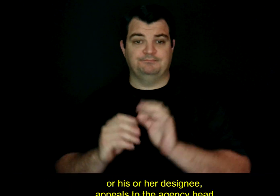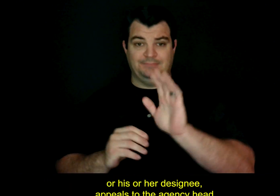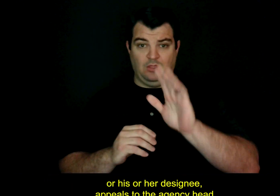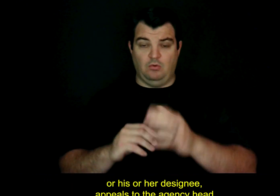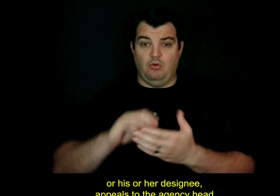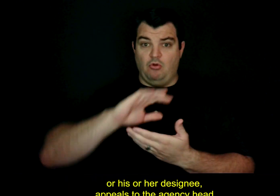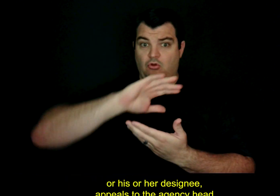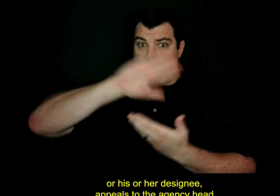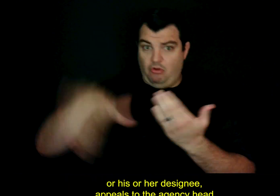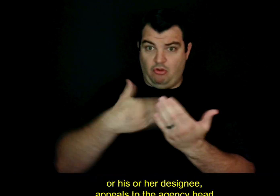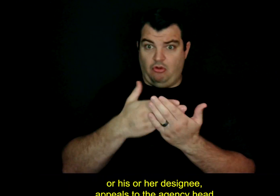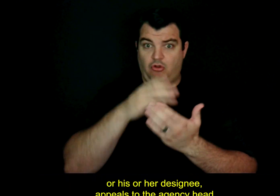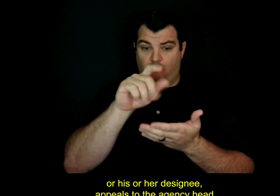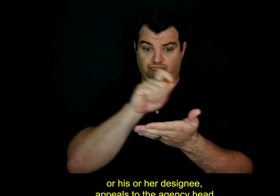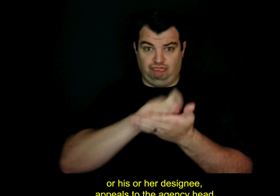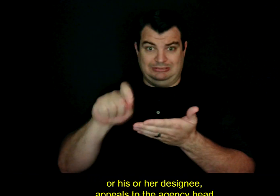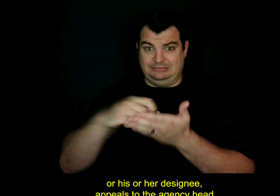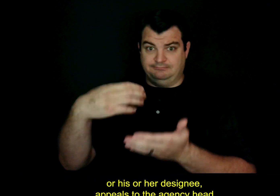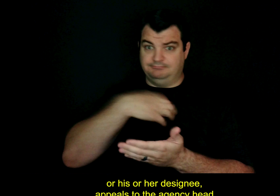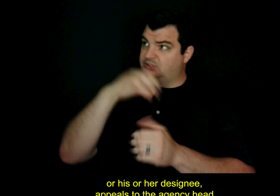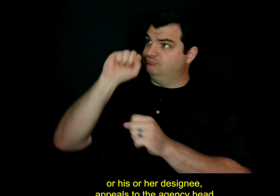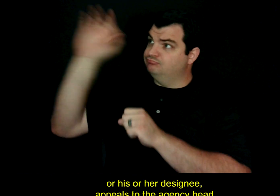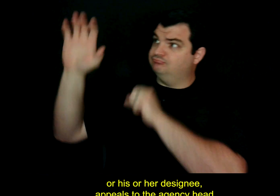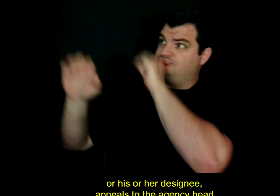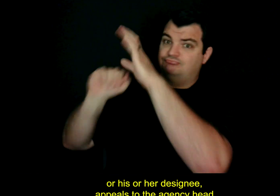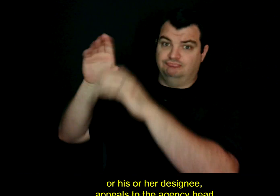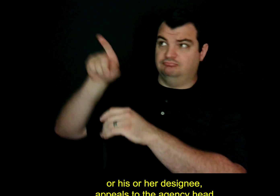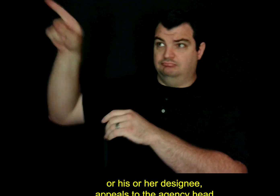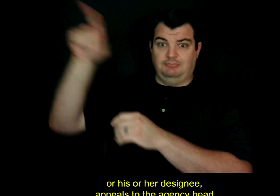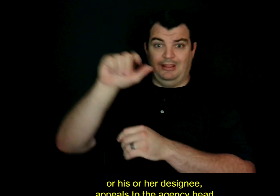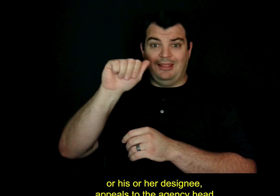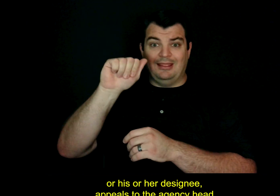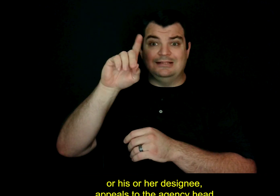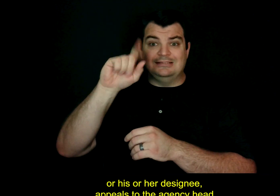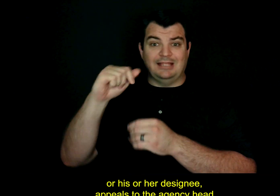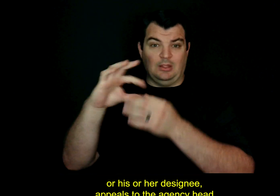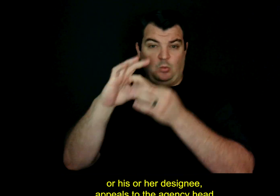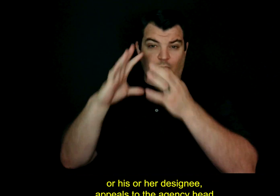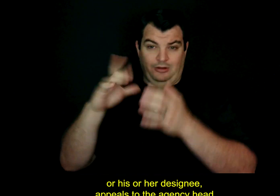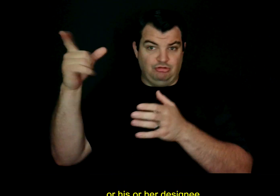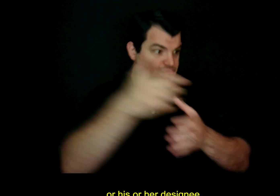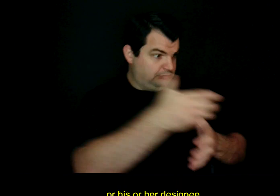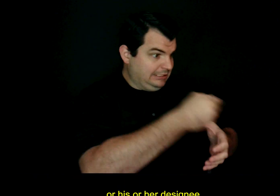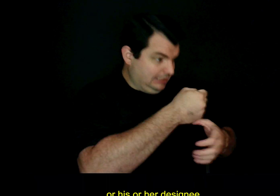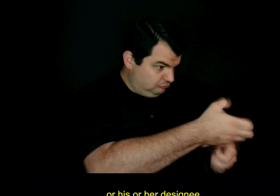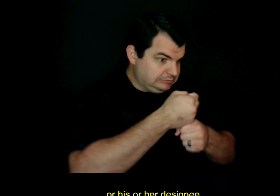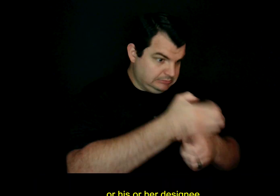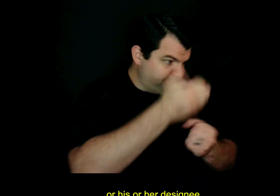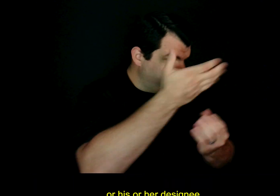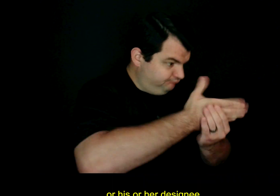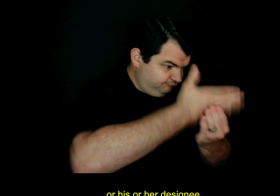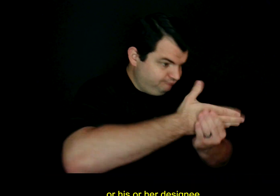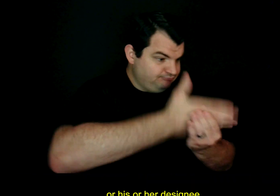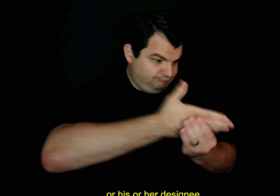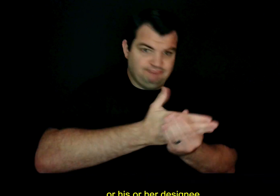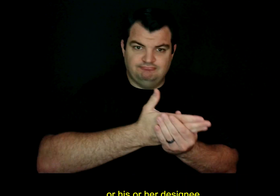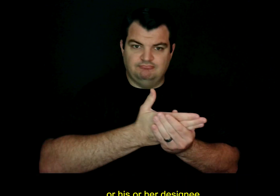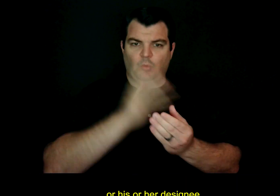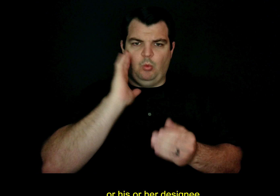or his or her designee, appeals to the agency head or his or her designee,